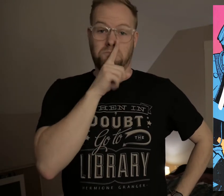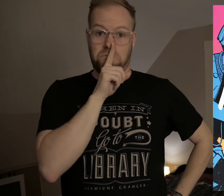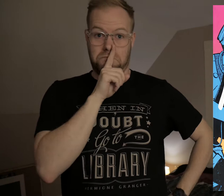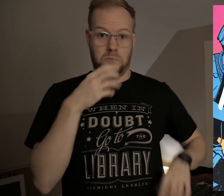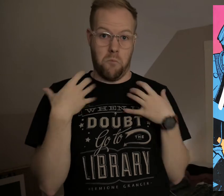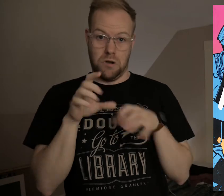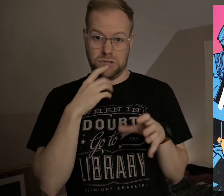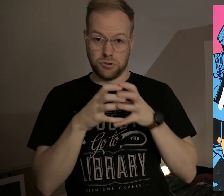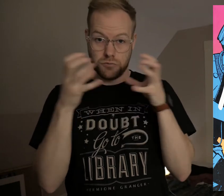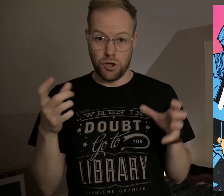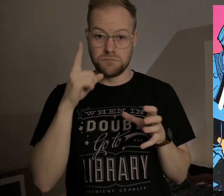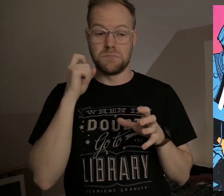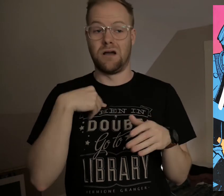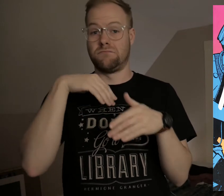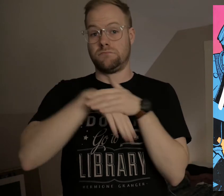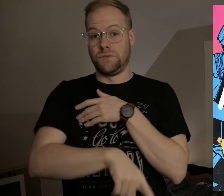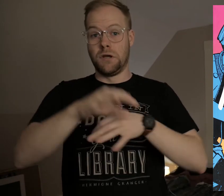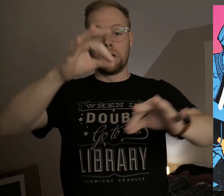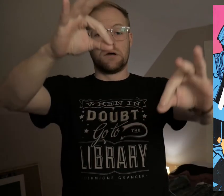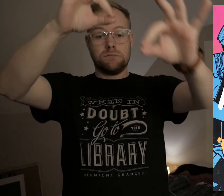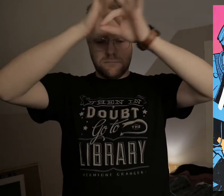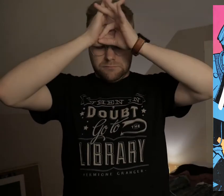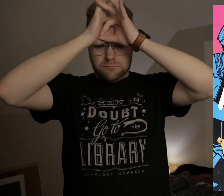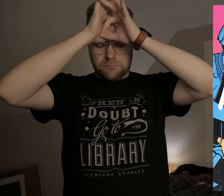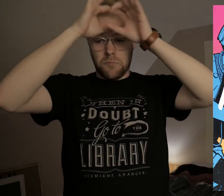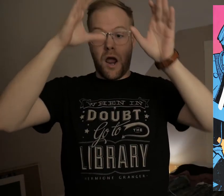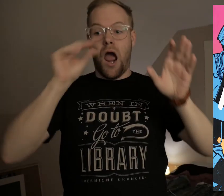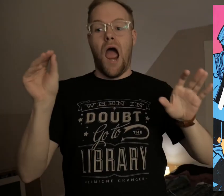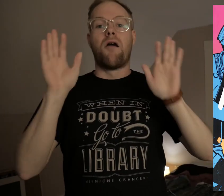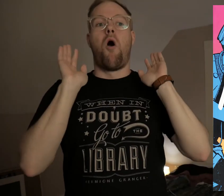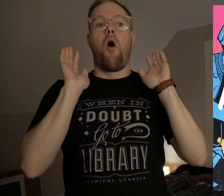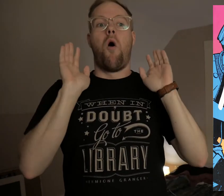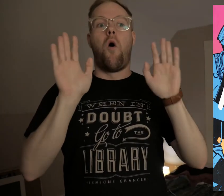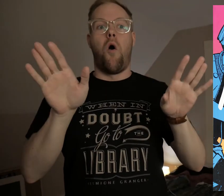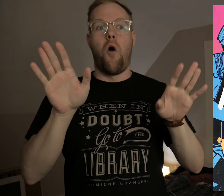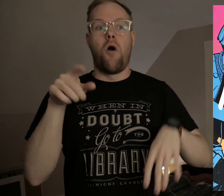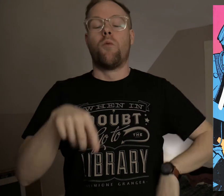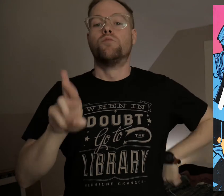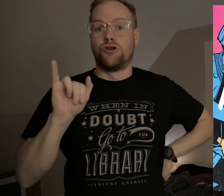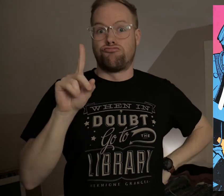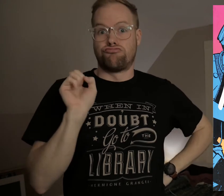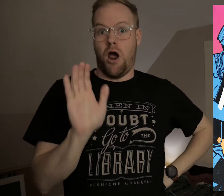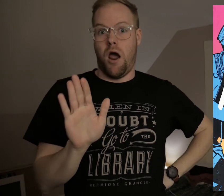I don’t want to say too much, because I went into this completely clueless of the story, and it was a ride!